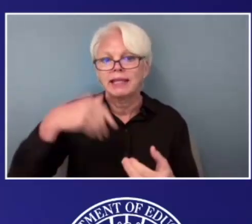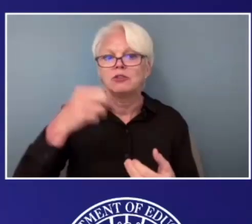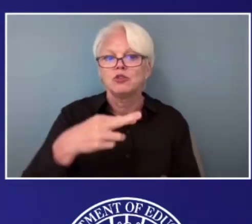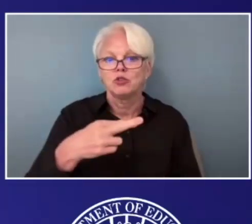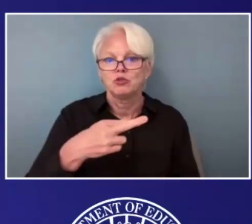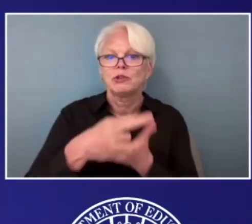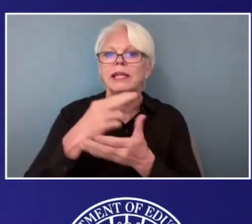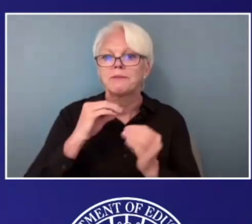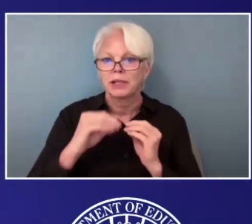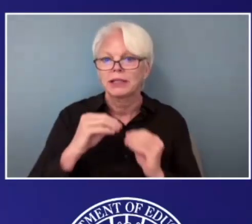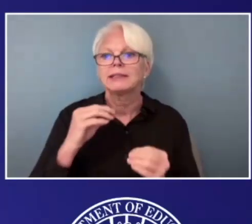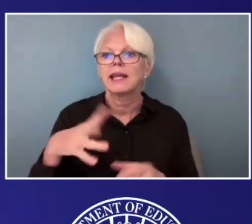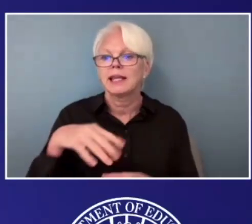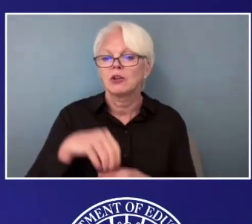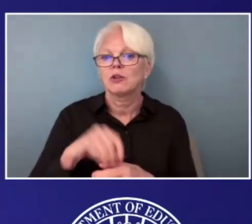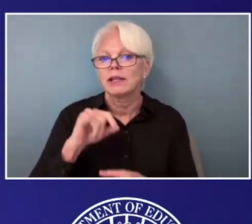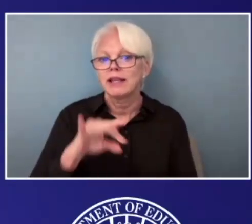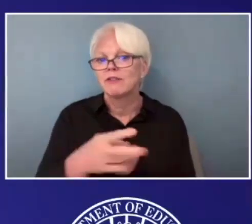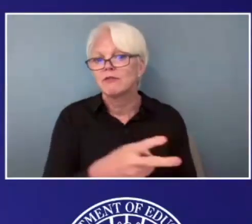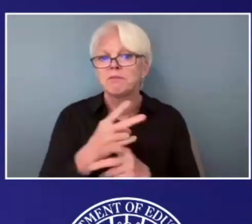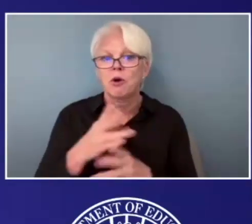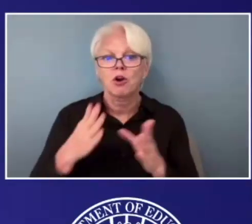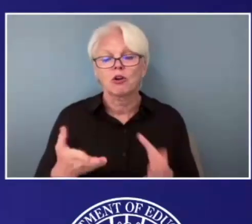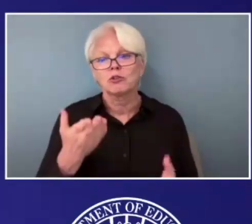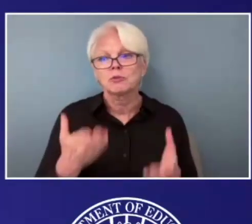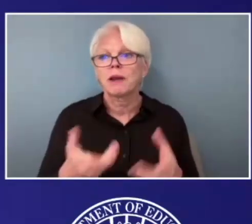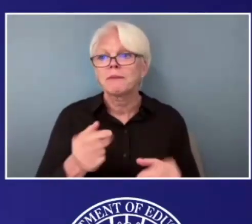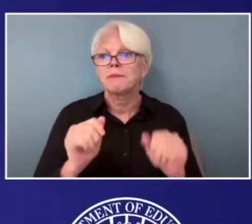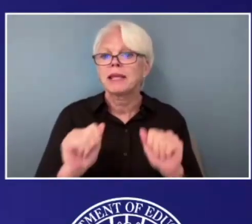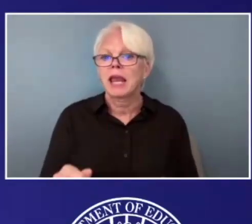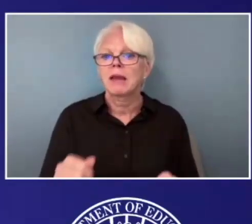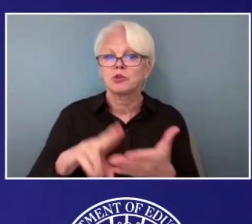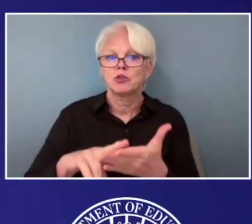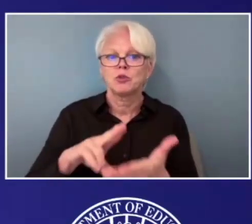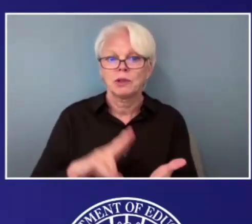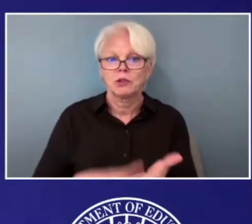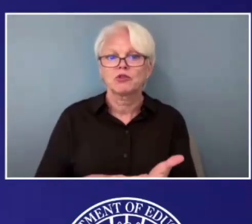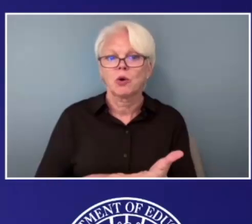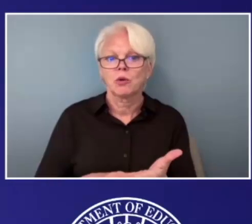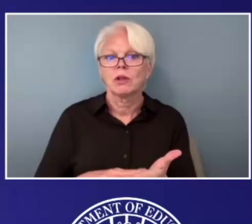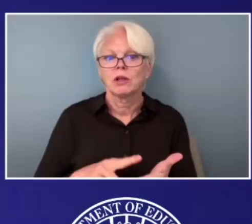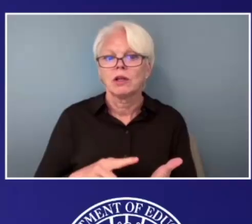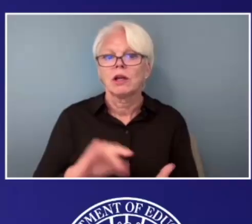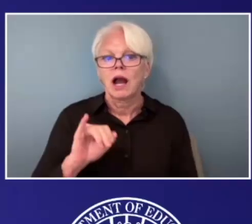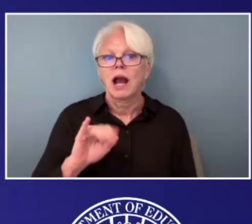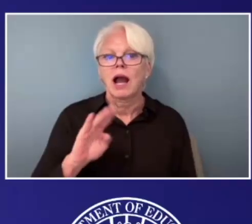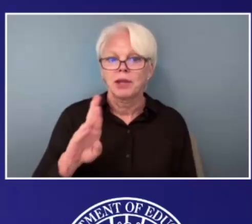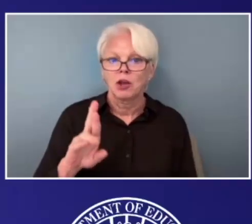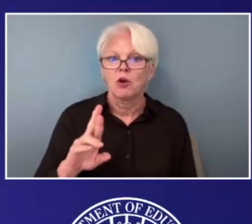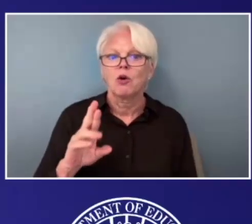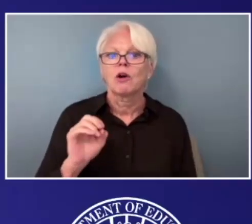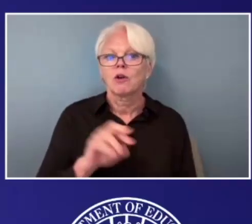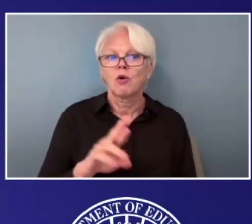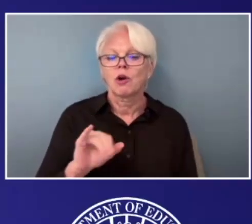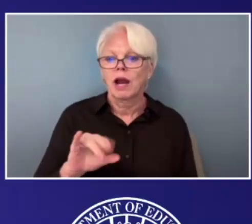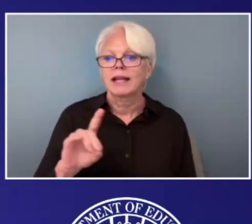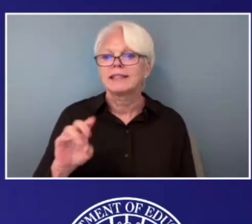including whether borrowers might be able to enroll in IBR/IDR Plans online and make